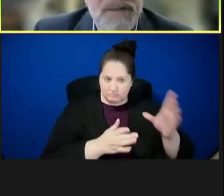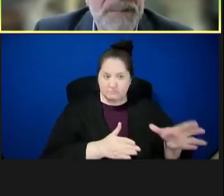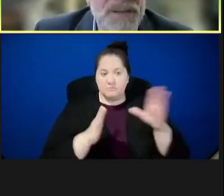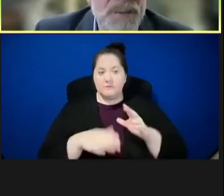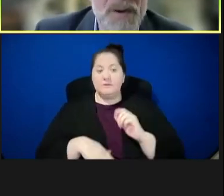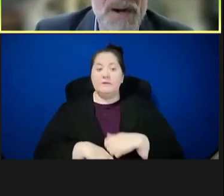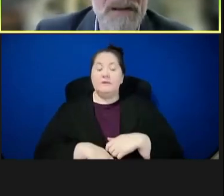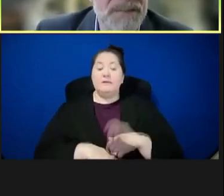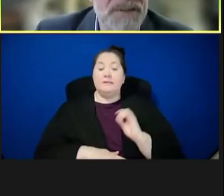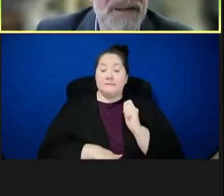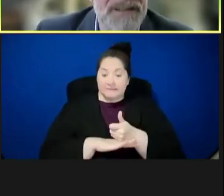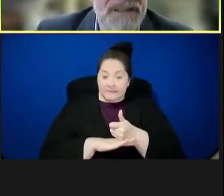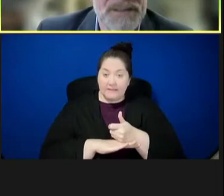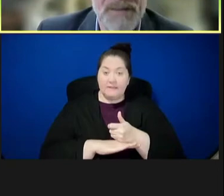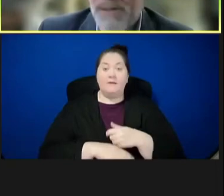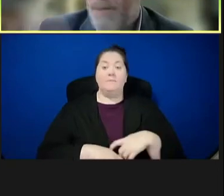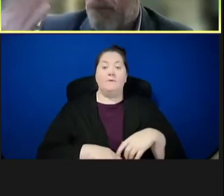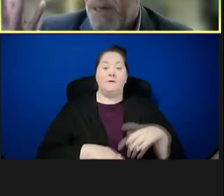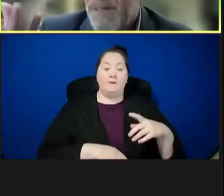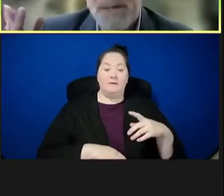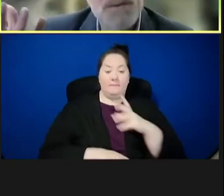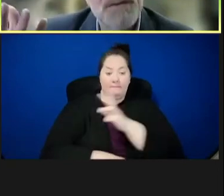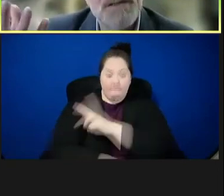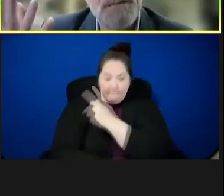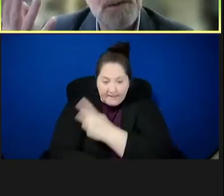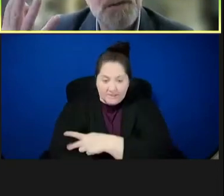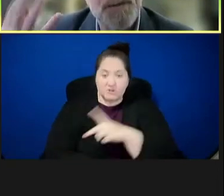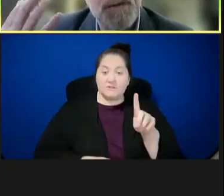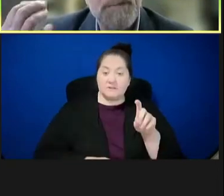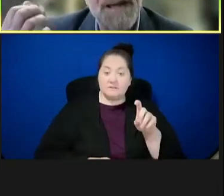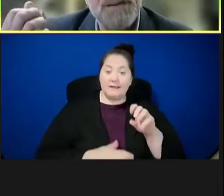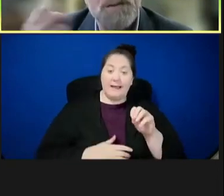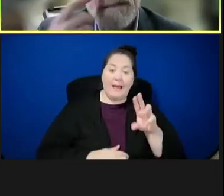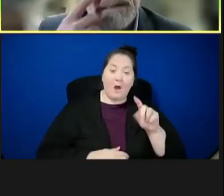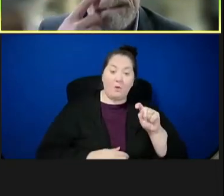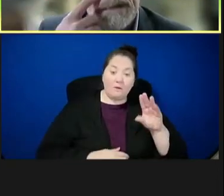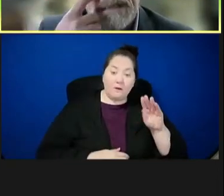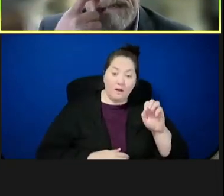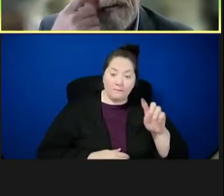the patient-reported outcome devices, these are the devices where the subjects report back to us